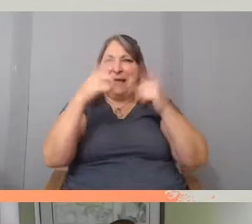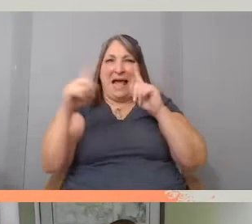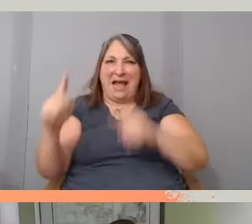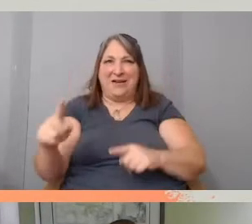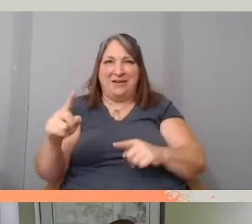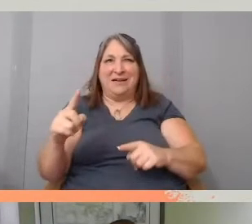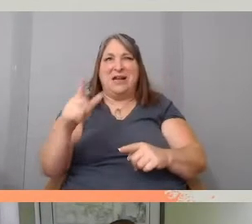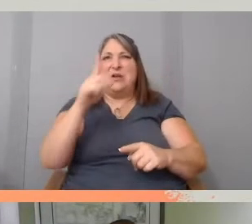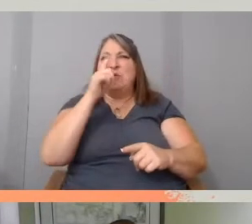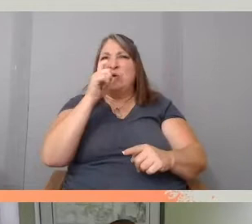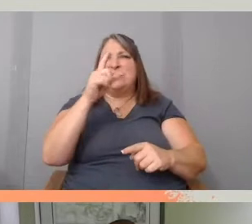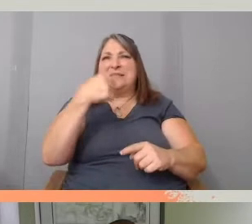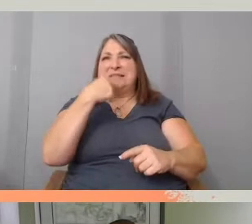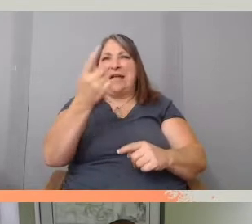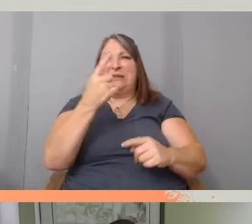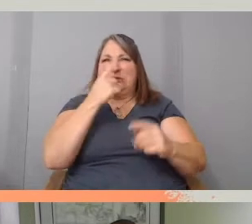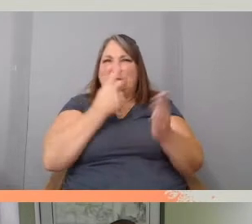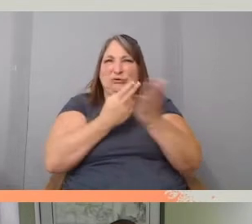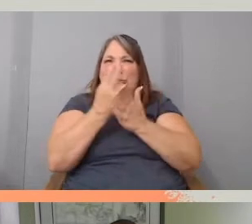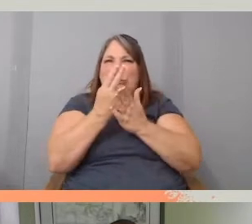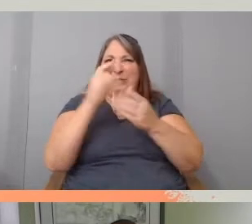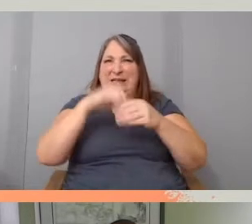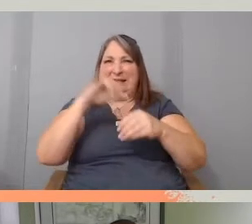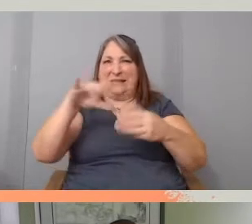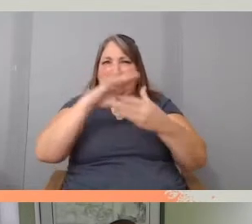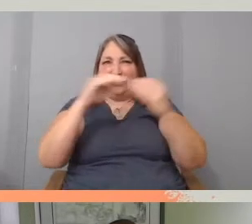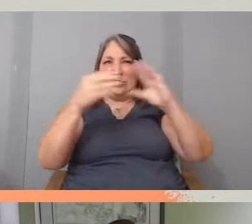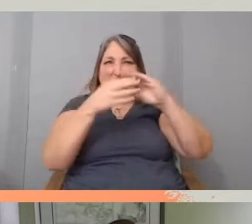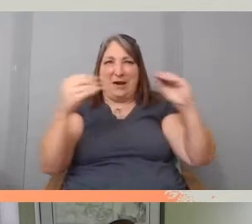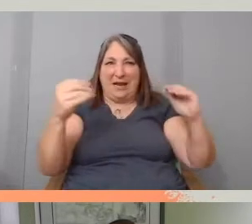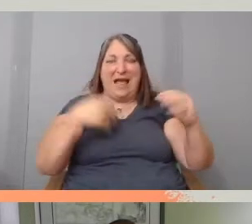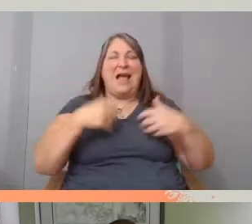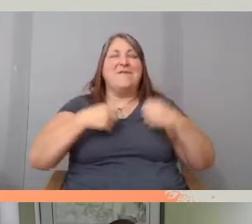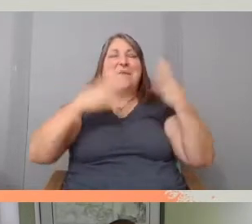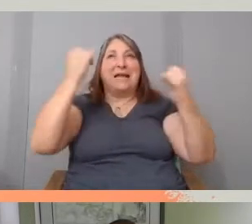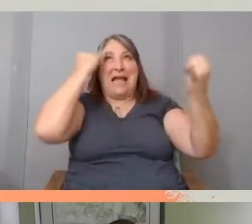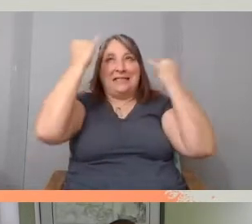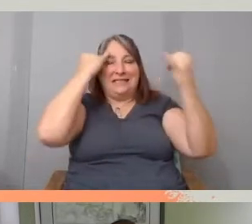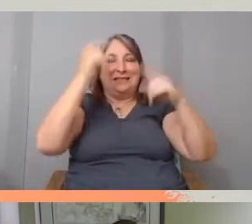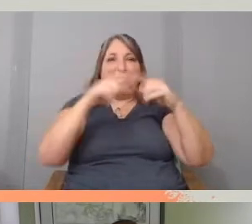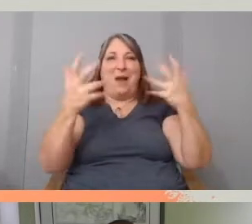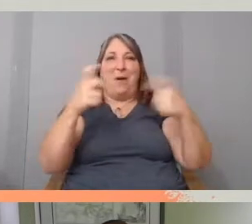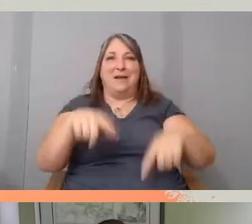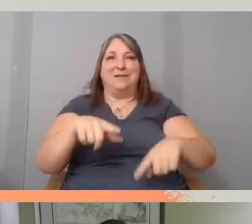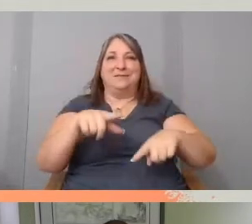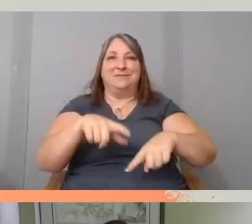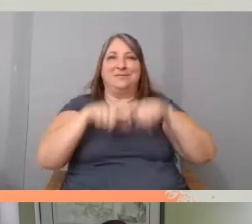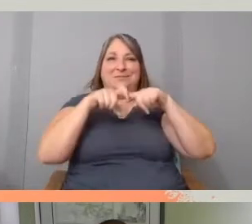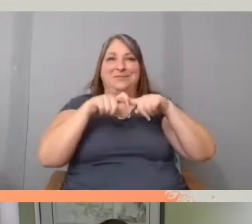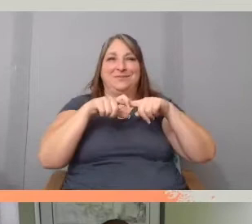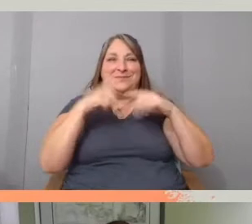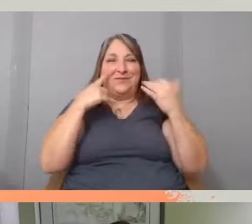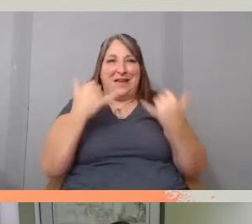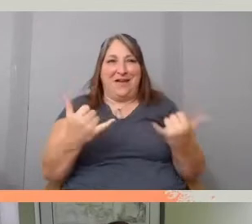I've got a lot of other thoughts but I don't wanna get ahead of myself. Okay. Yeah. Yeah.